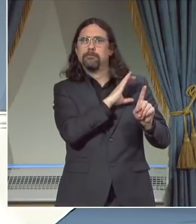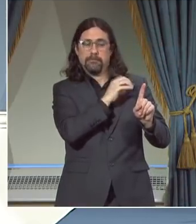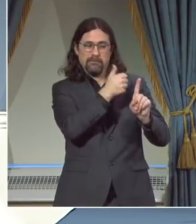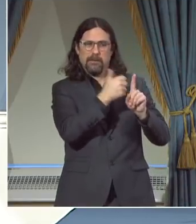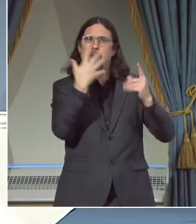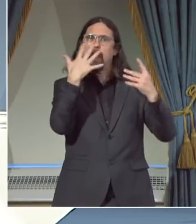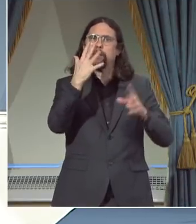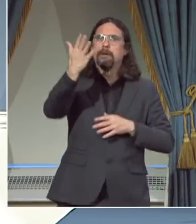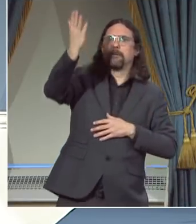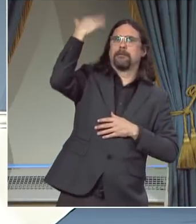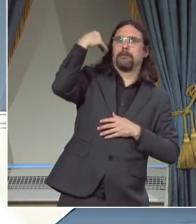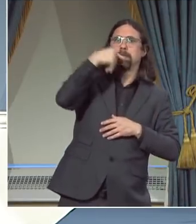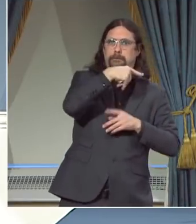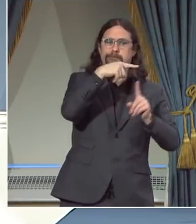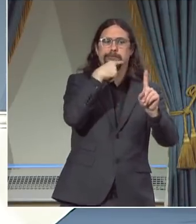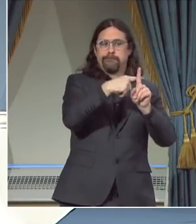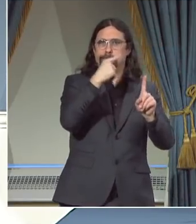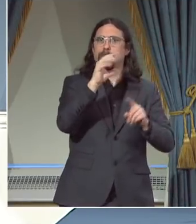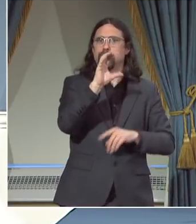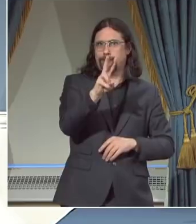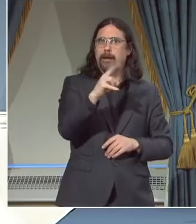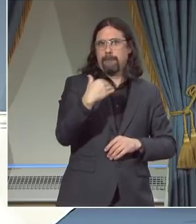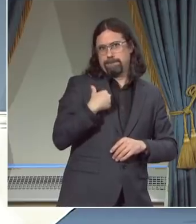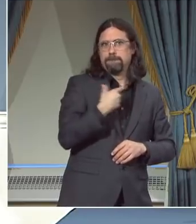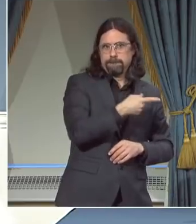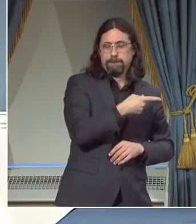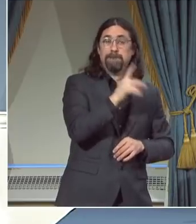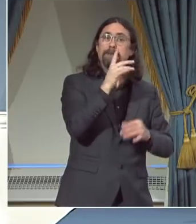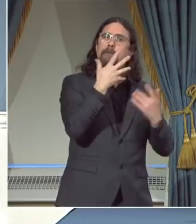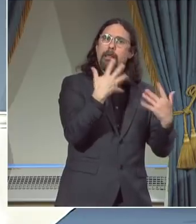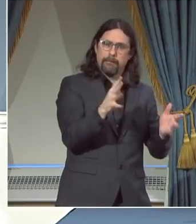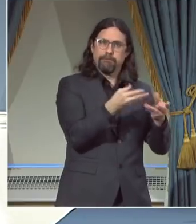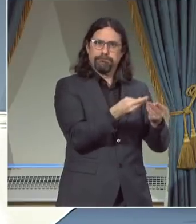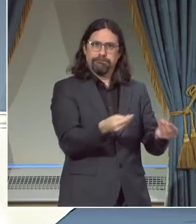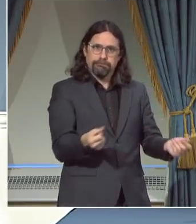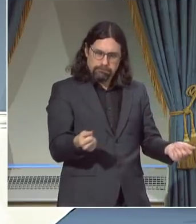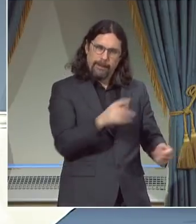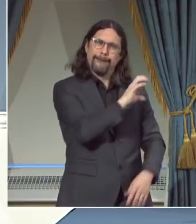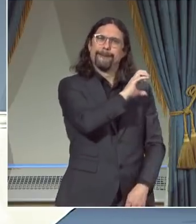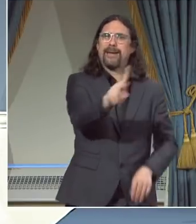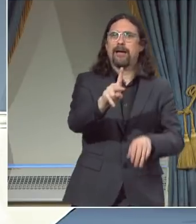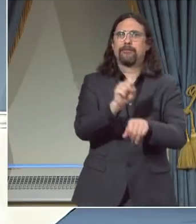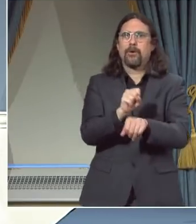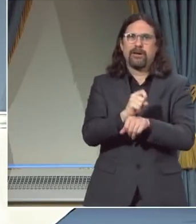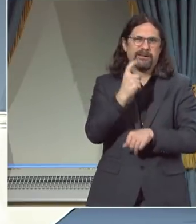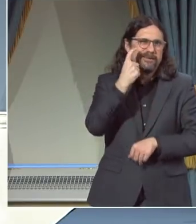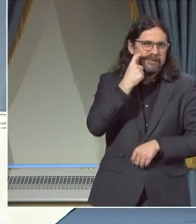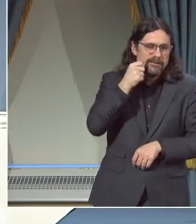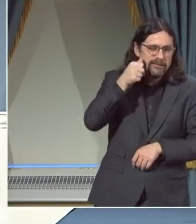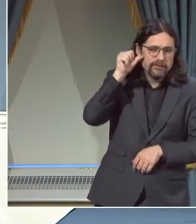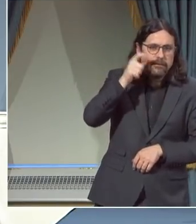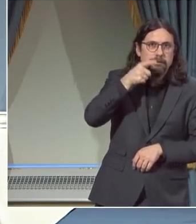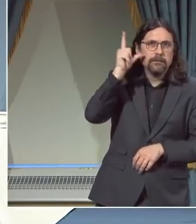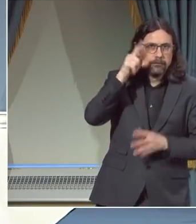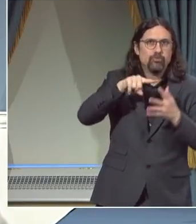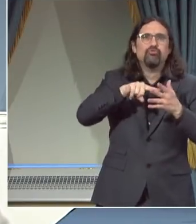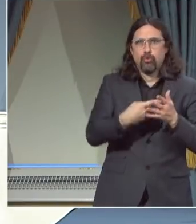WORK. WE ANTICIPATE THAT NUMBER NOW AS WE MOVE FORWARD IS GOING TO SIGNIFICANTLY